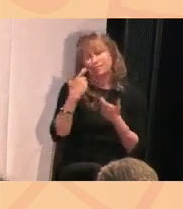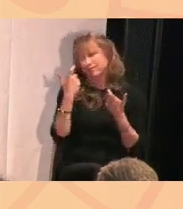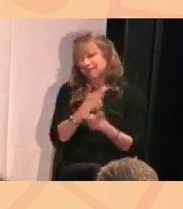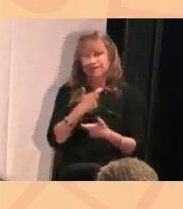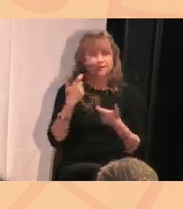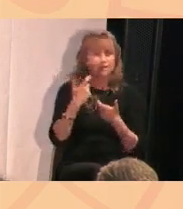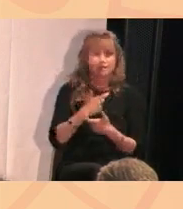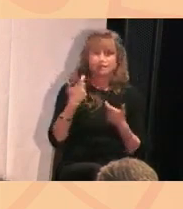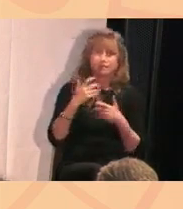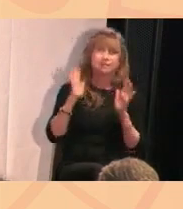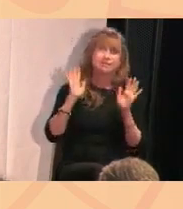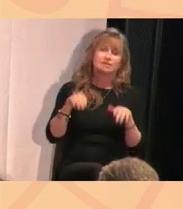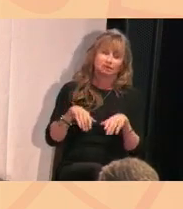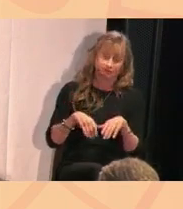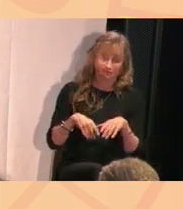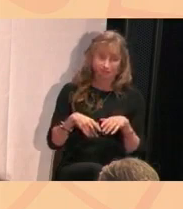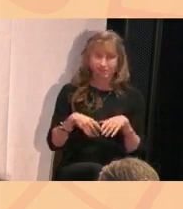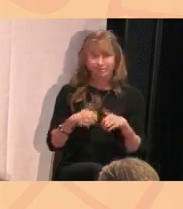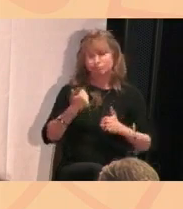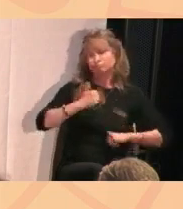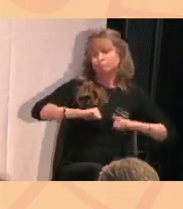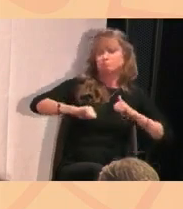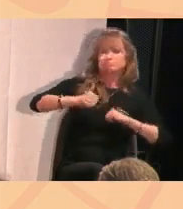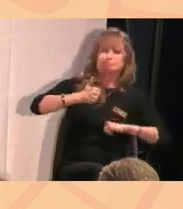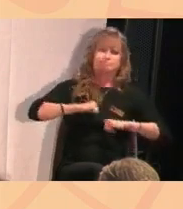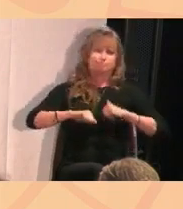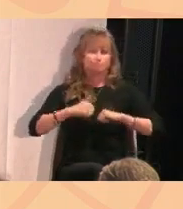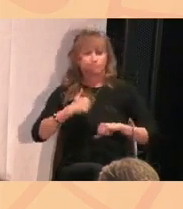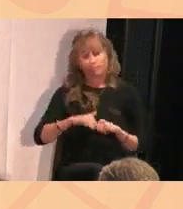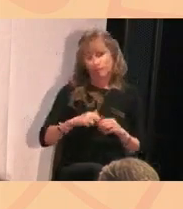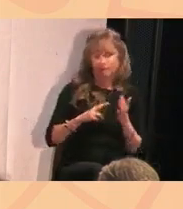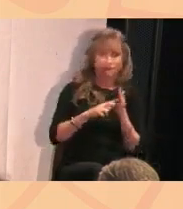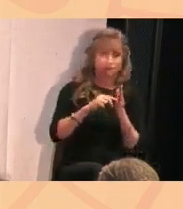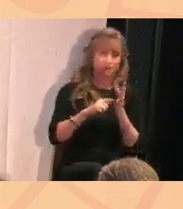I mean, you can only laugh at stupidity privately, of course.